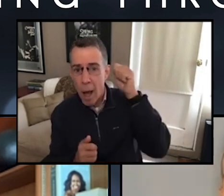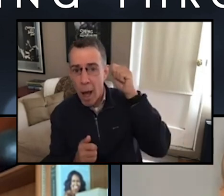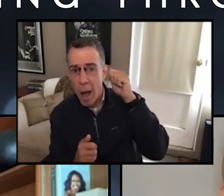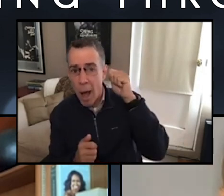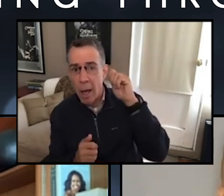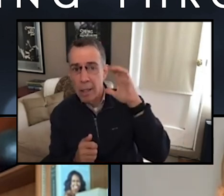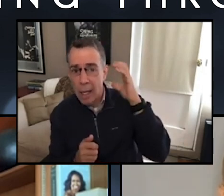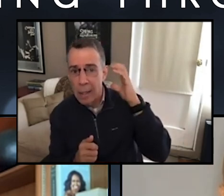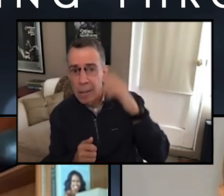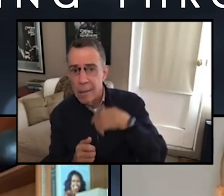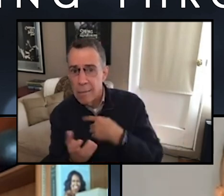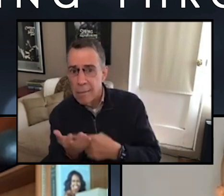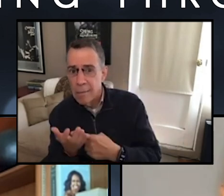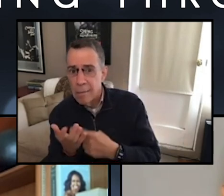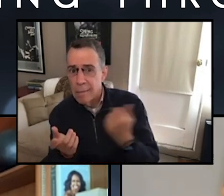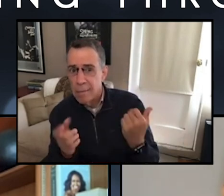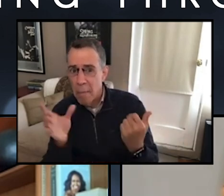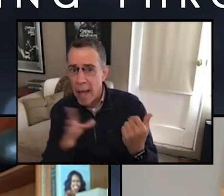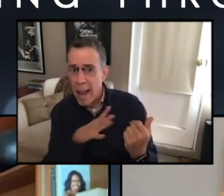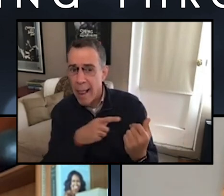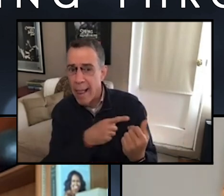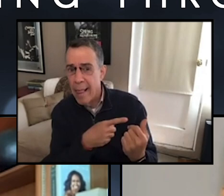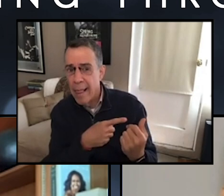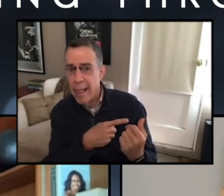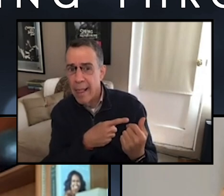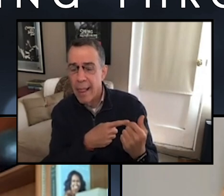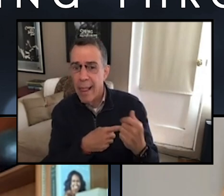said, it's this young man outside. I told him, I'll let him stay here